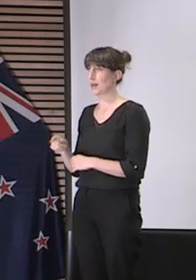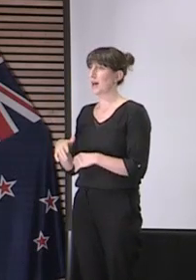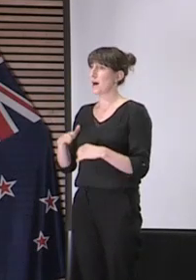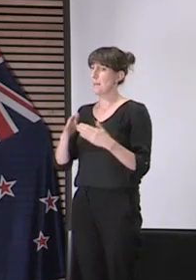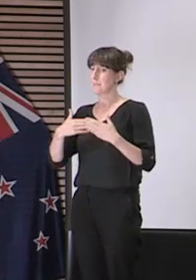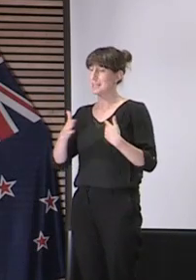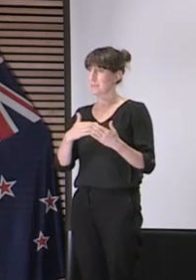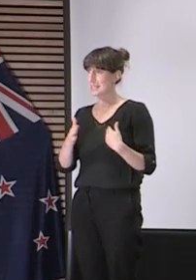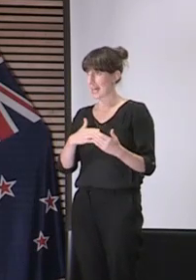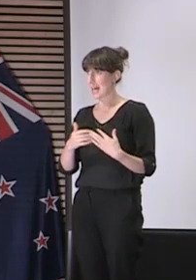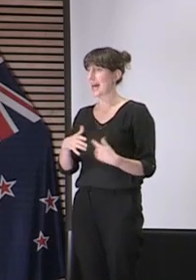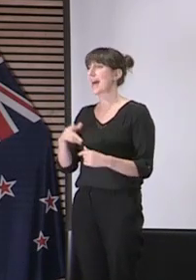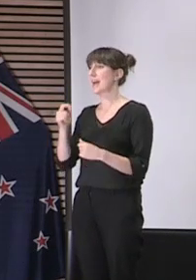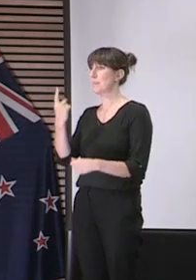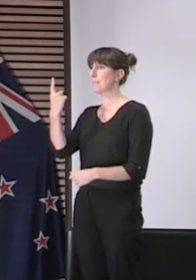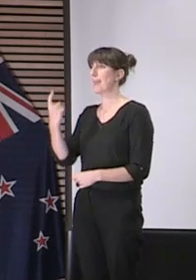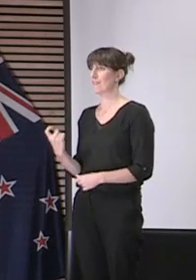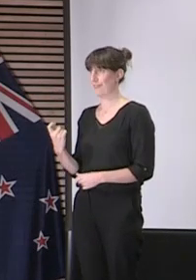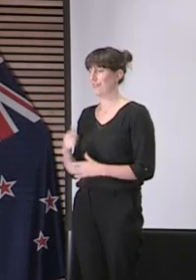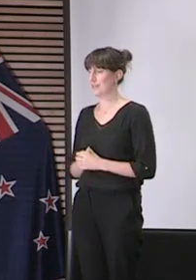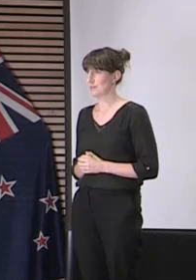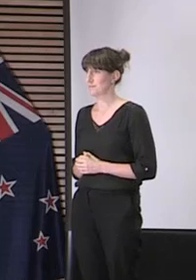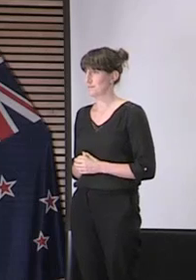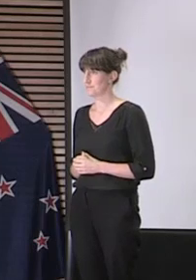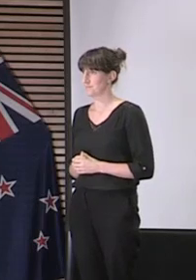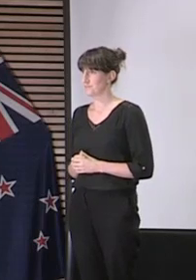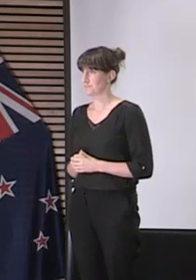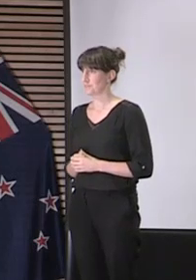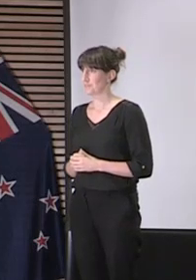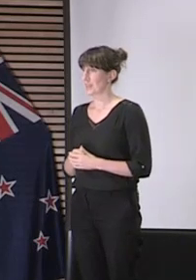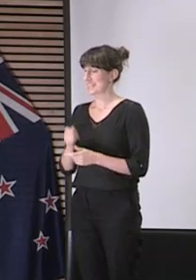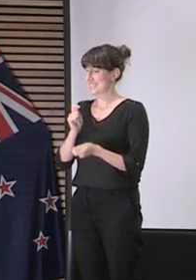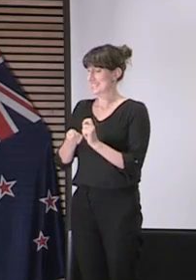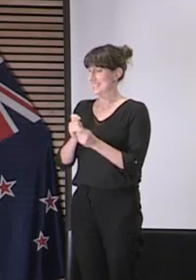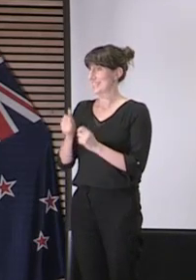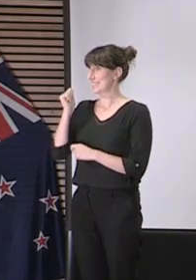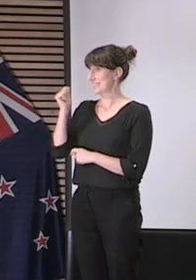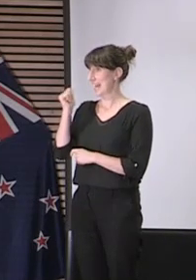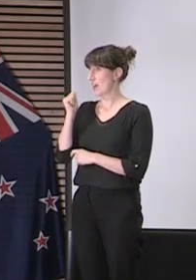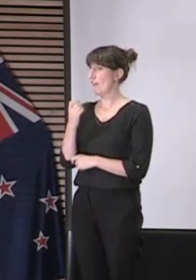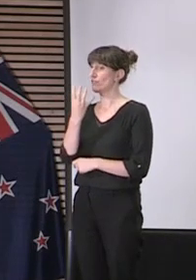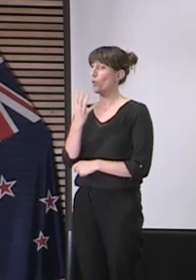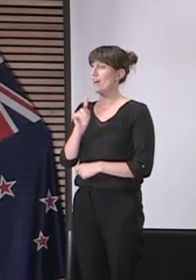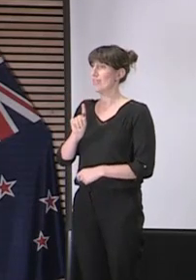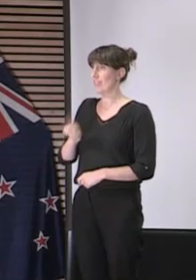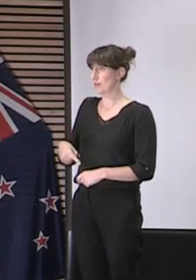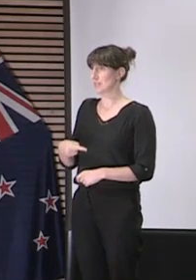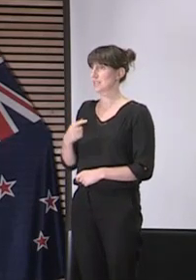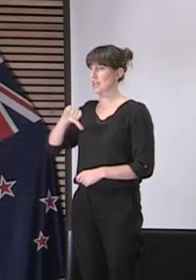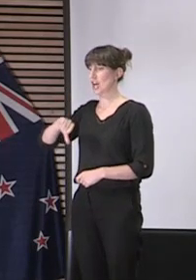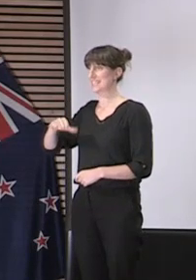84. The Matamata cluster has